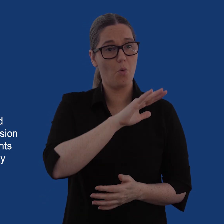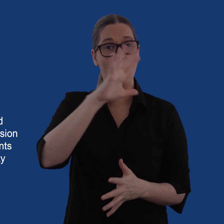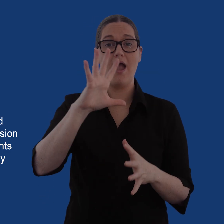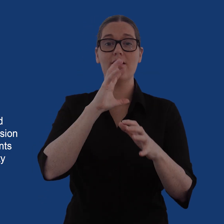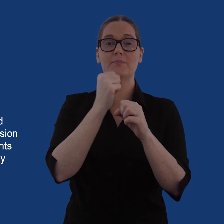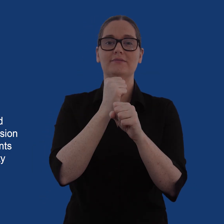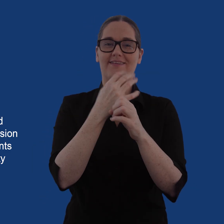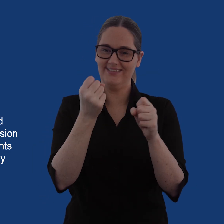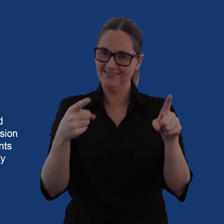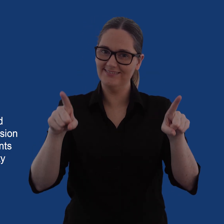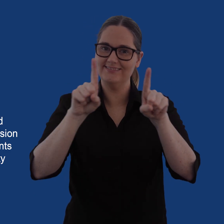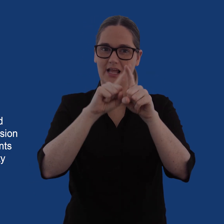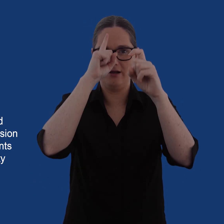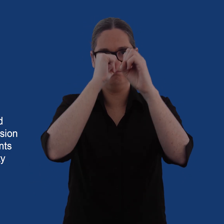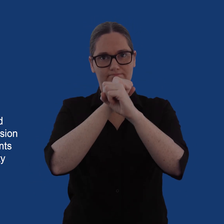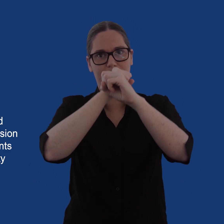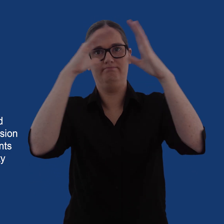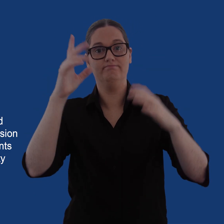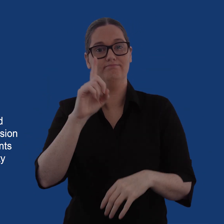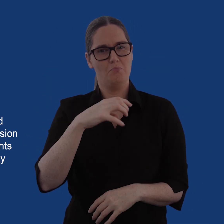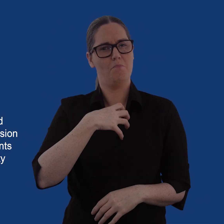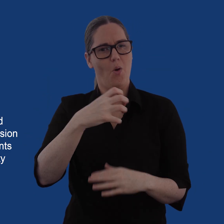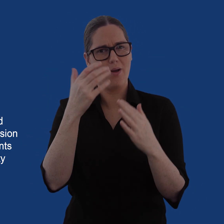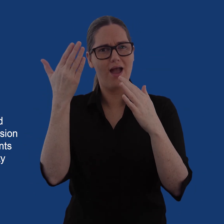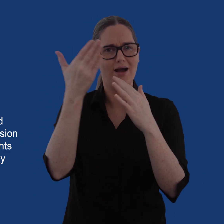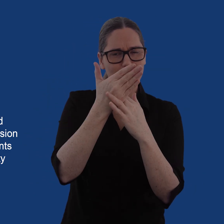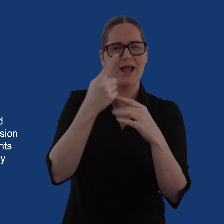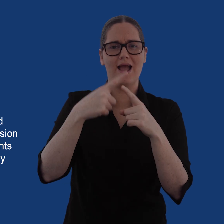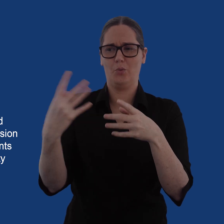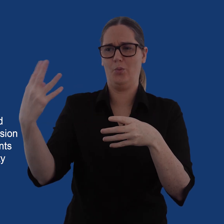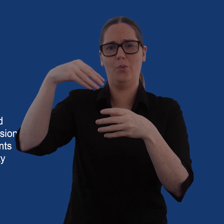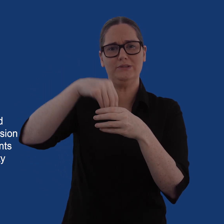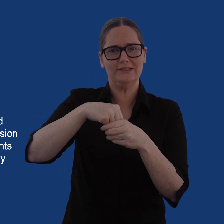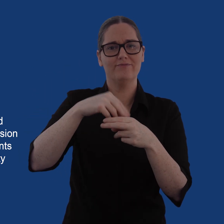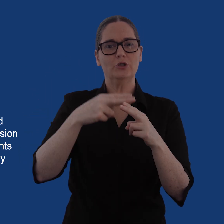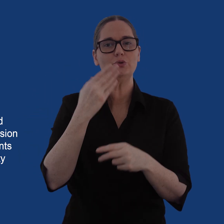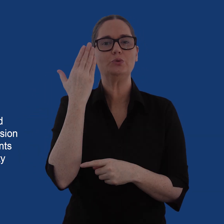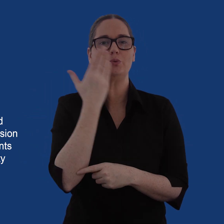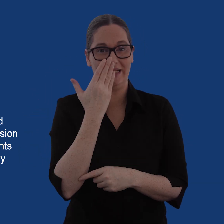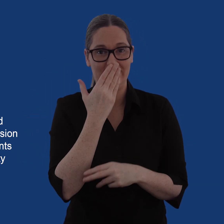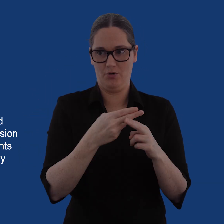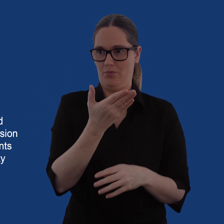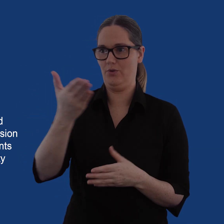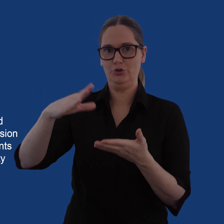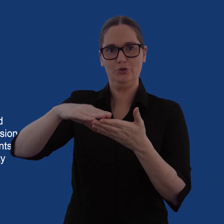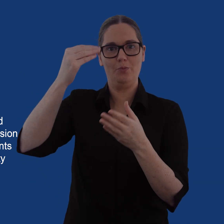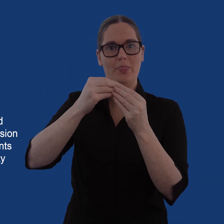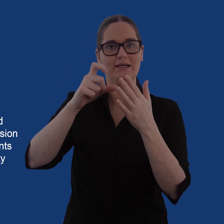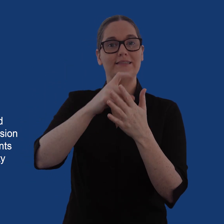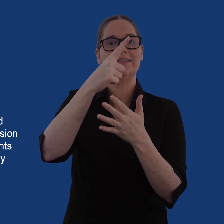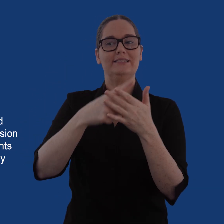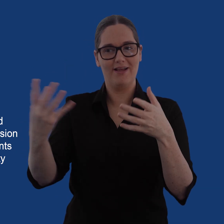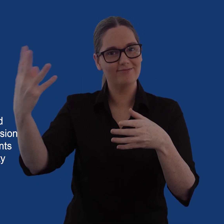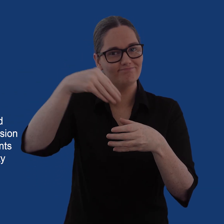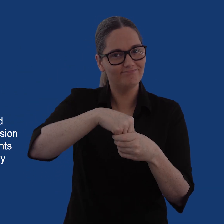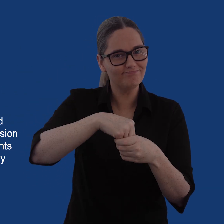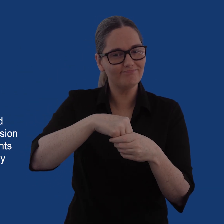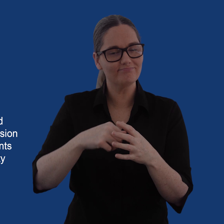All governments share a vision for more accessible and inclusive schooling for students with disability.